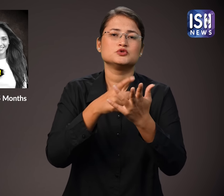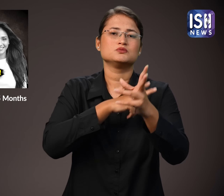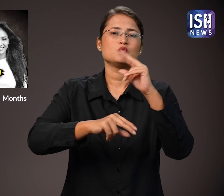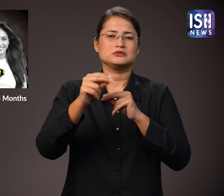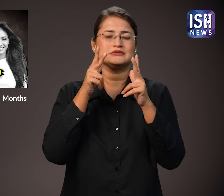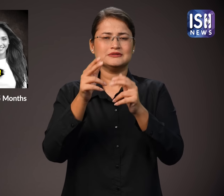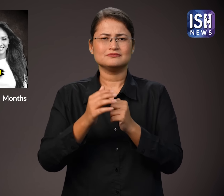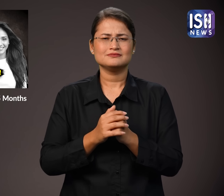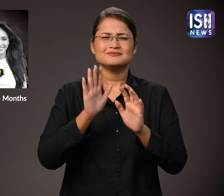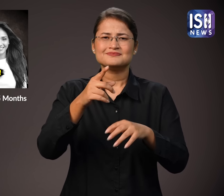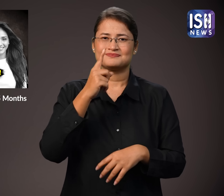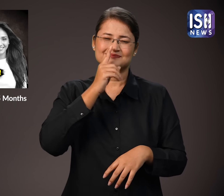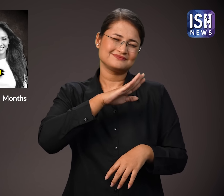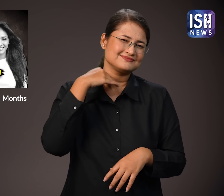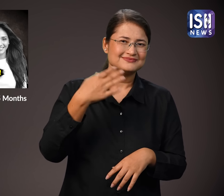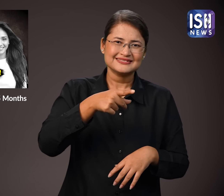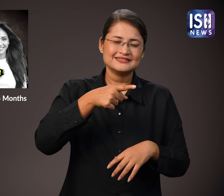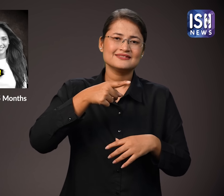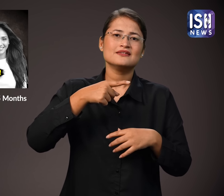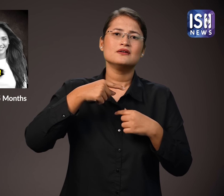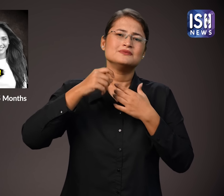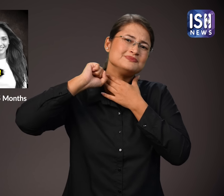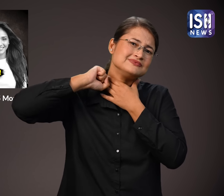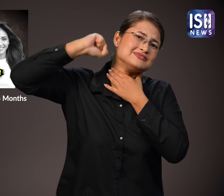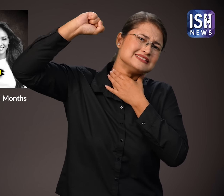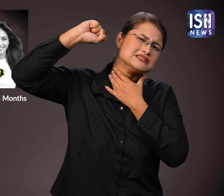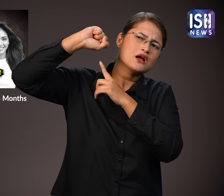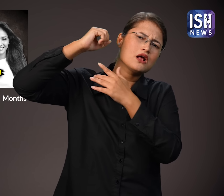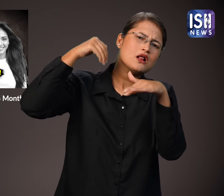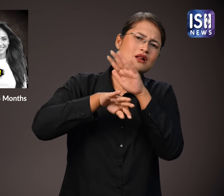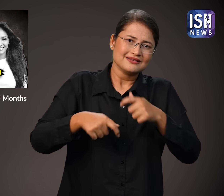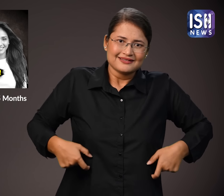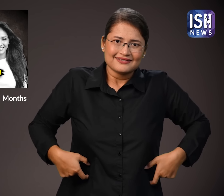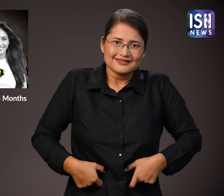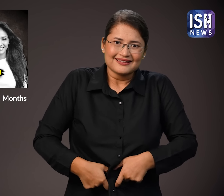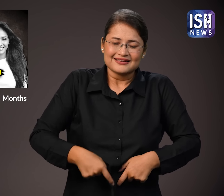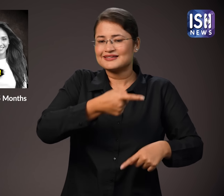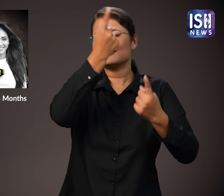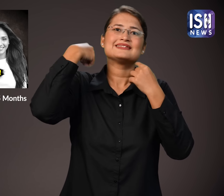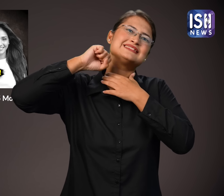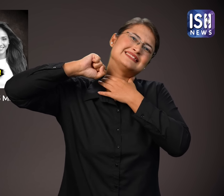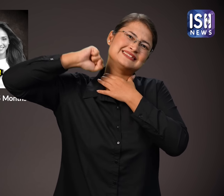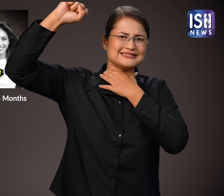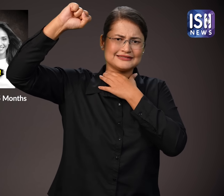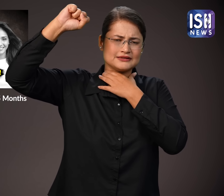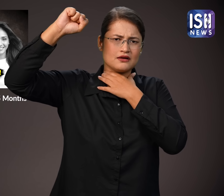According to reports, after Twisha was found hanging with a belt,